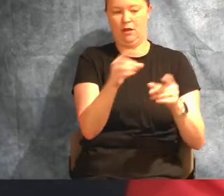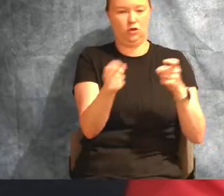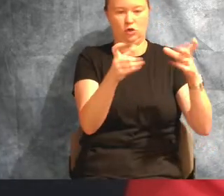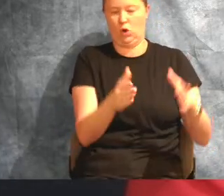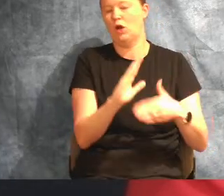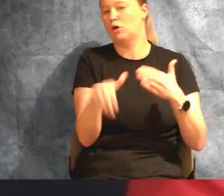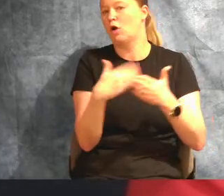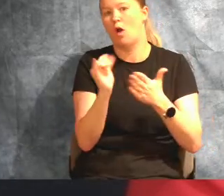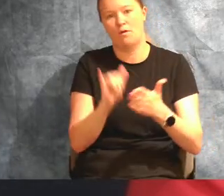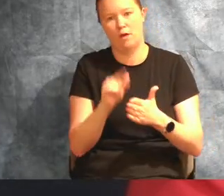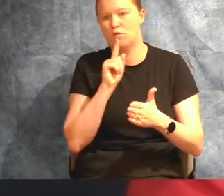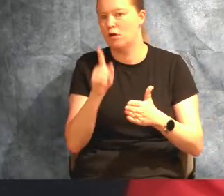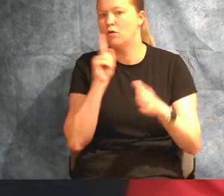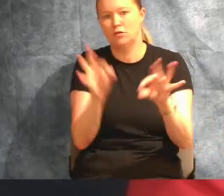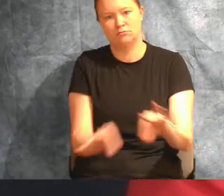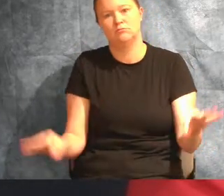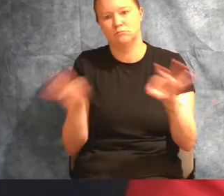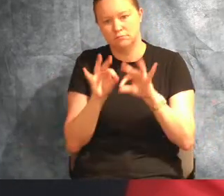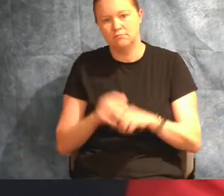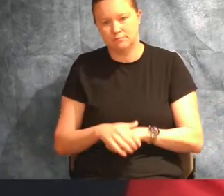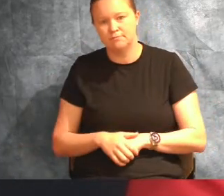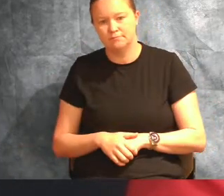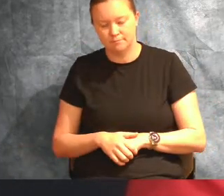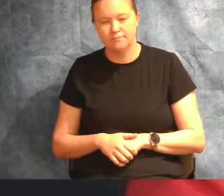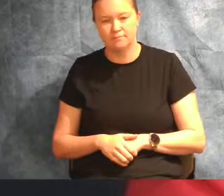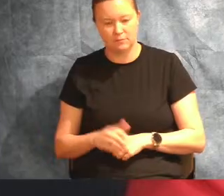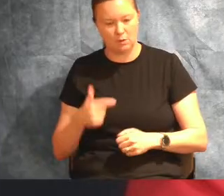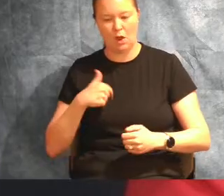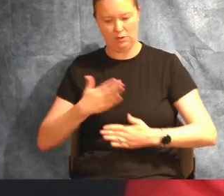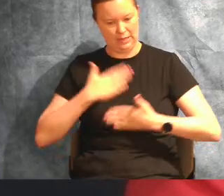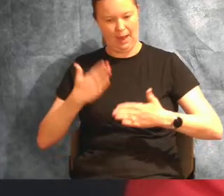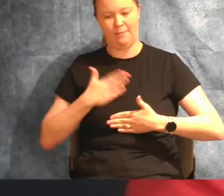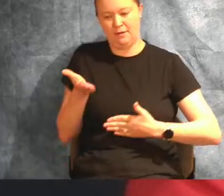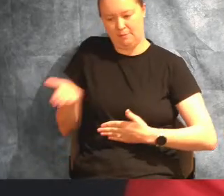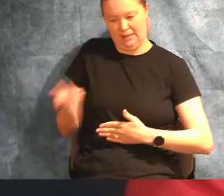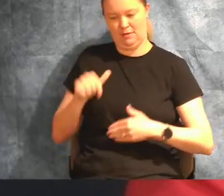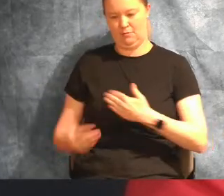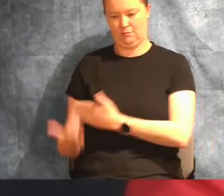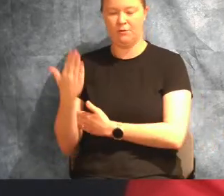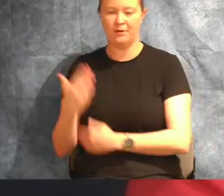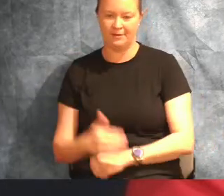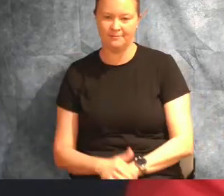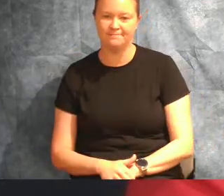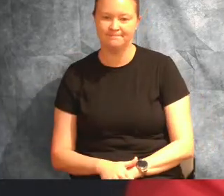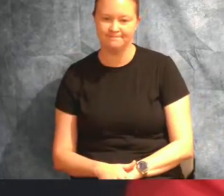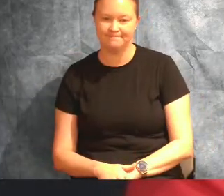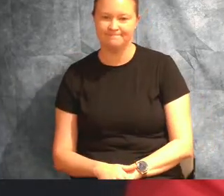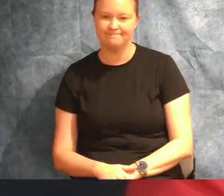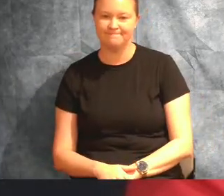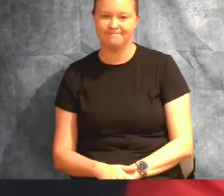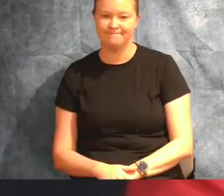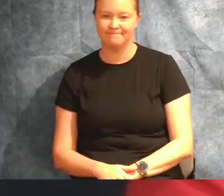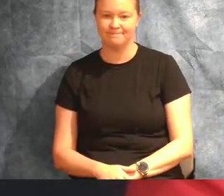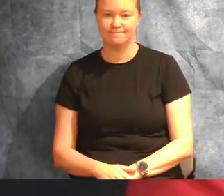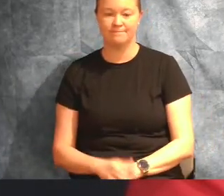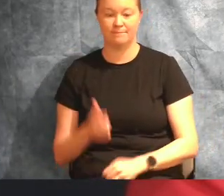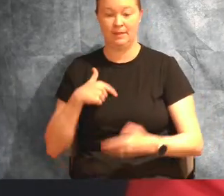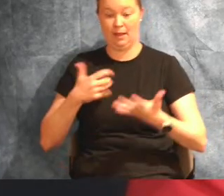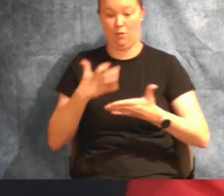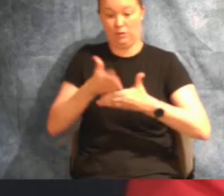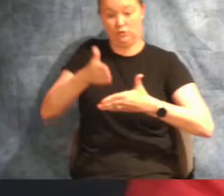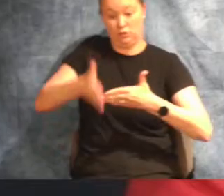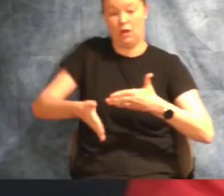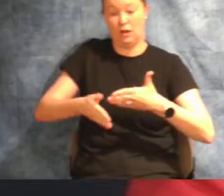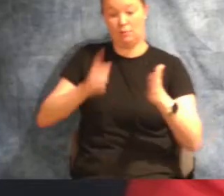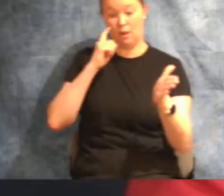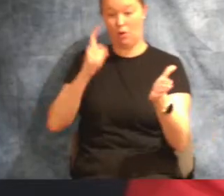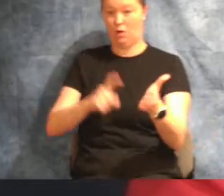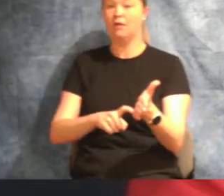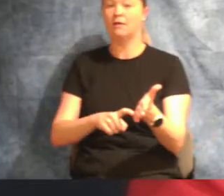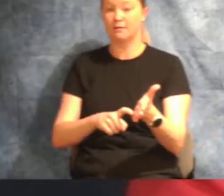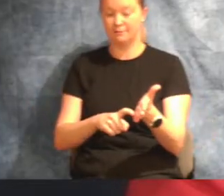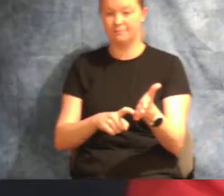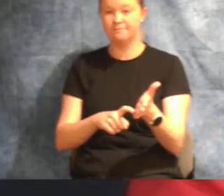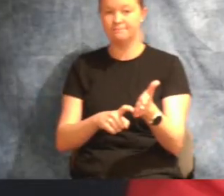That's a big big deal. so, I was happy to be there this morning. I want to end by recognizing Liz